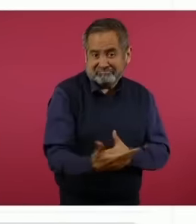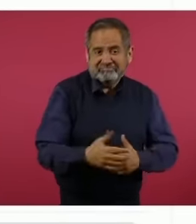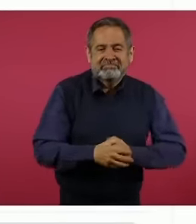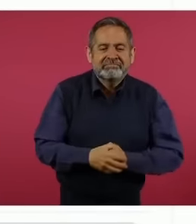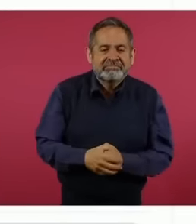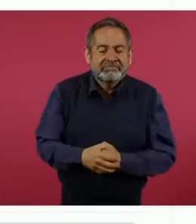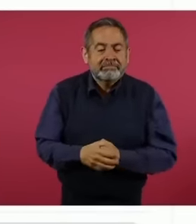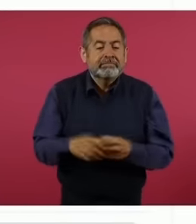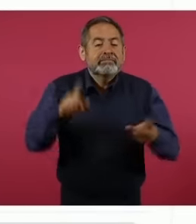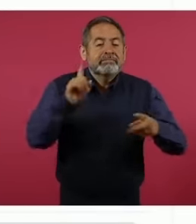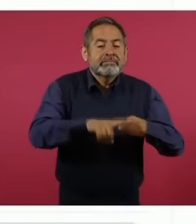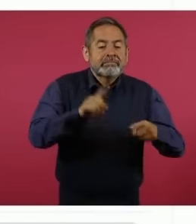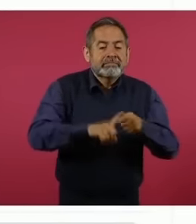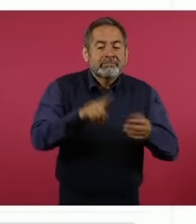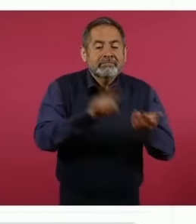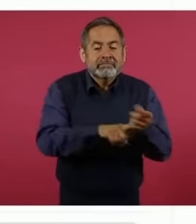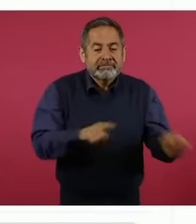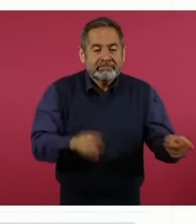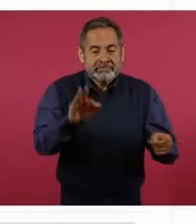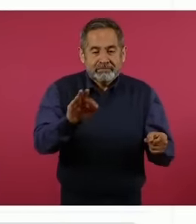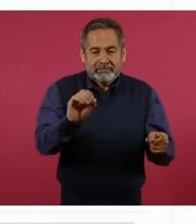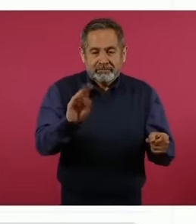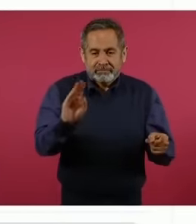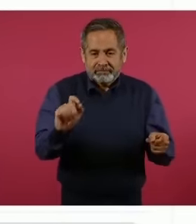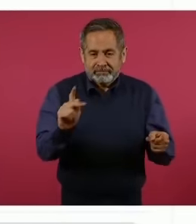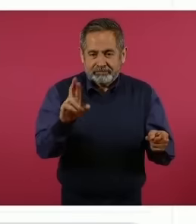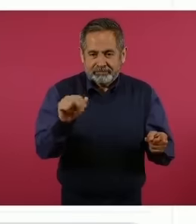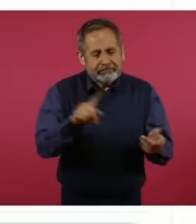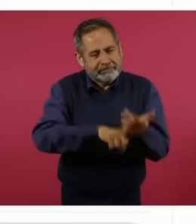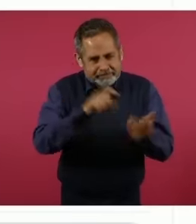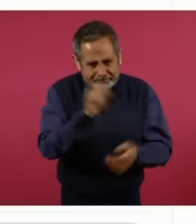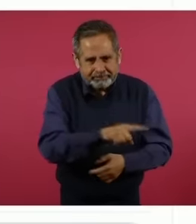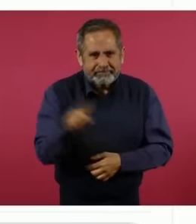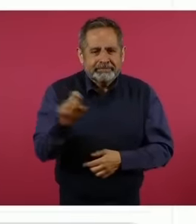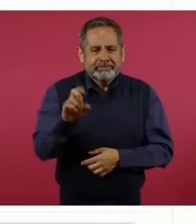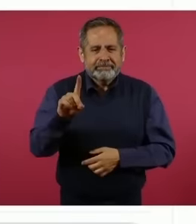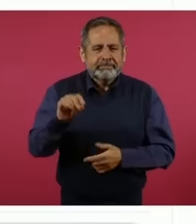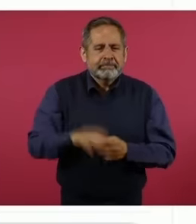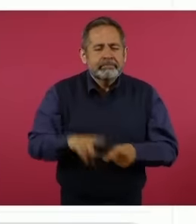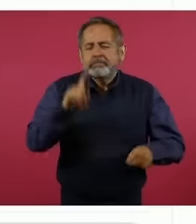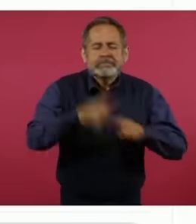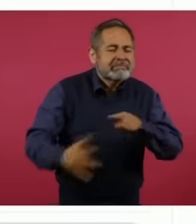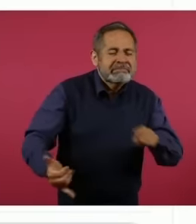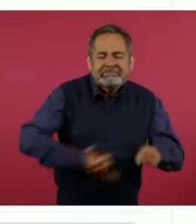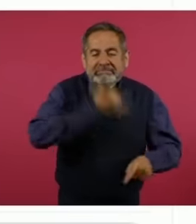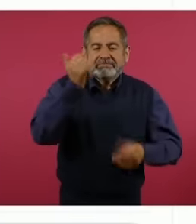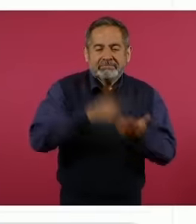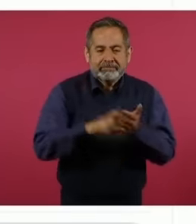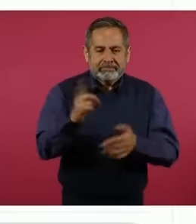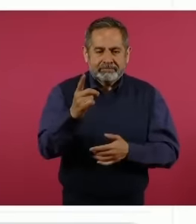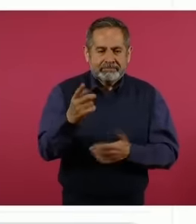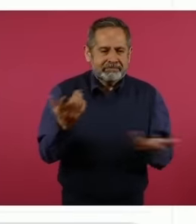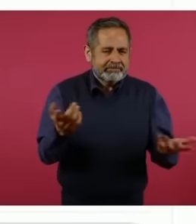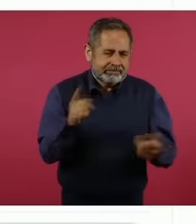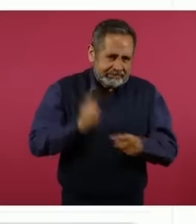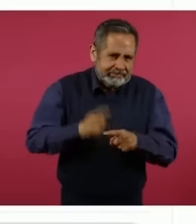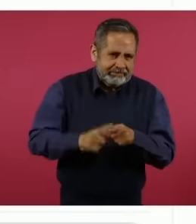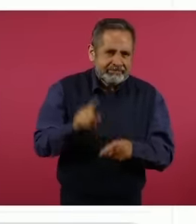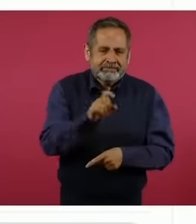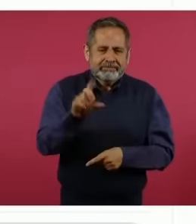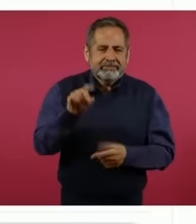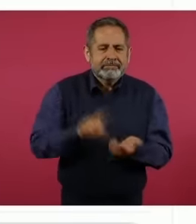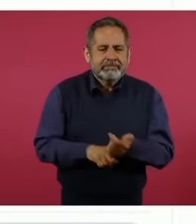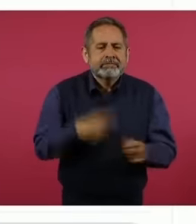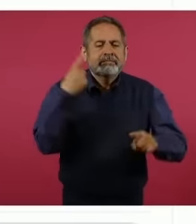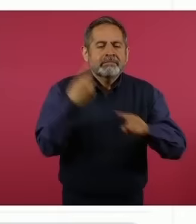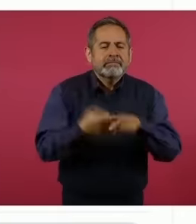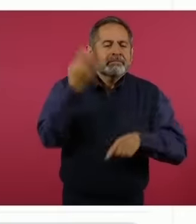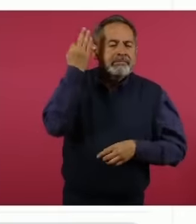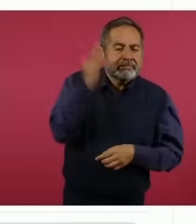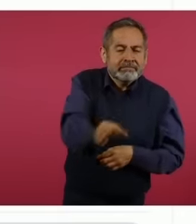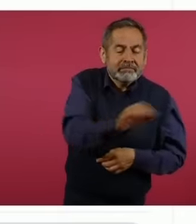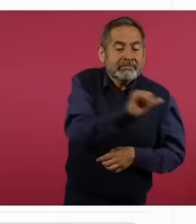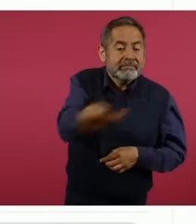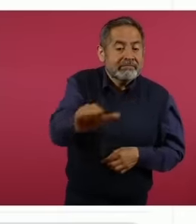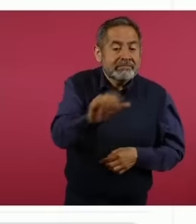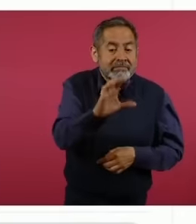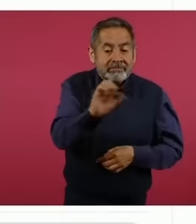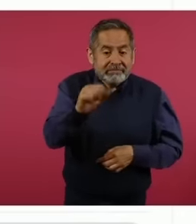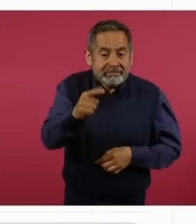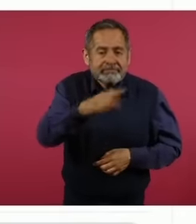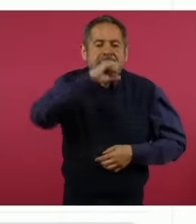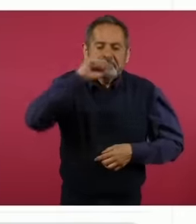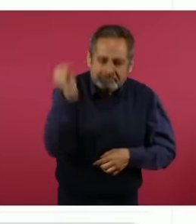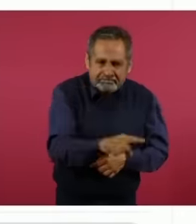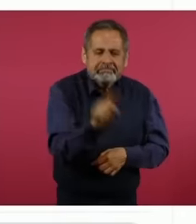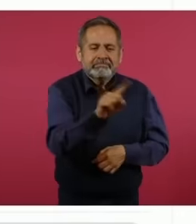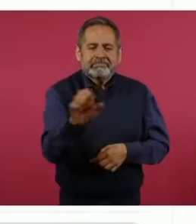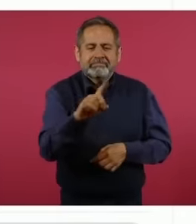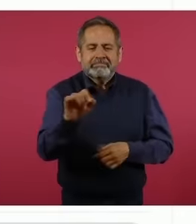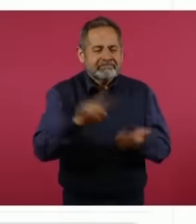elue Who had December Cedillo's mistake Who betrayed Salinas Cedillo That's not what